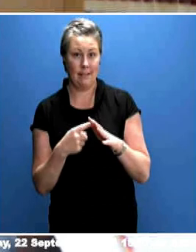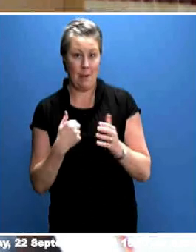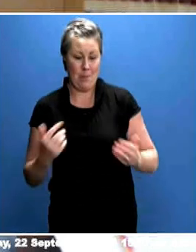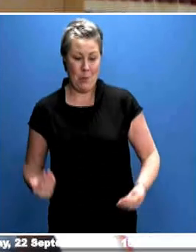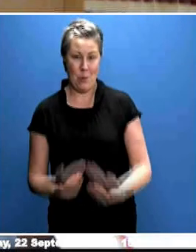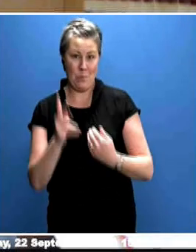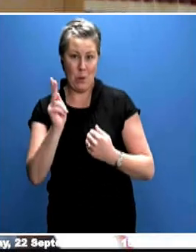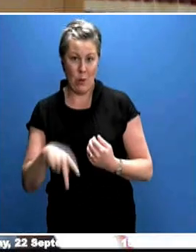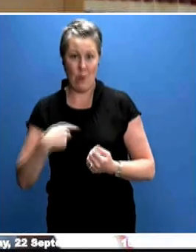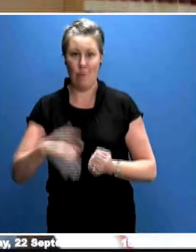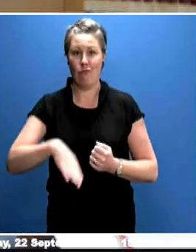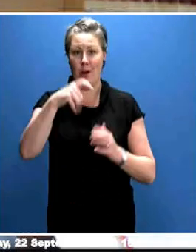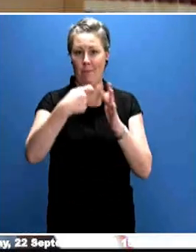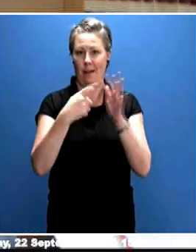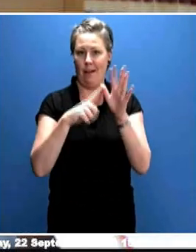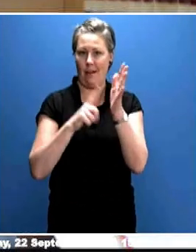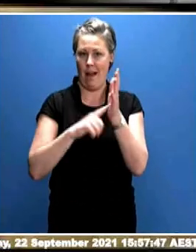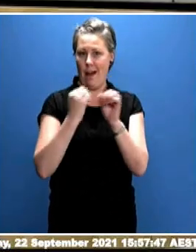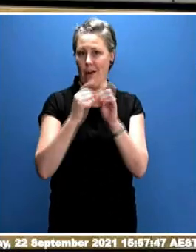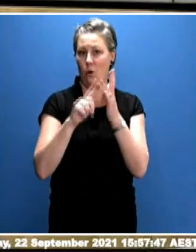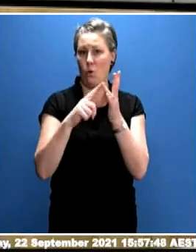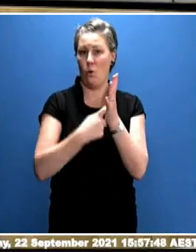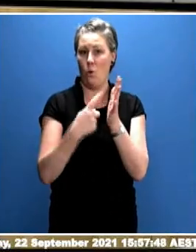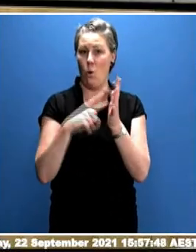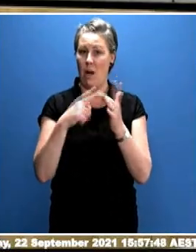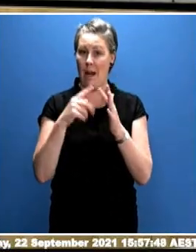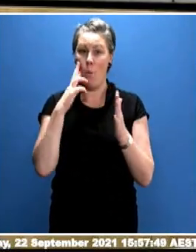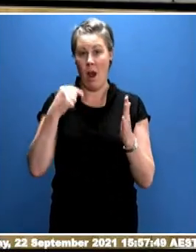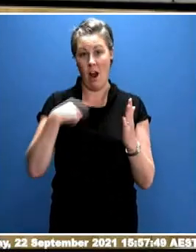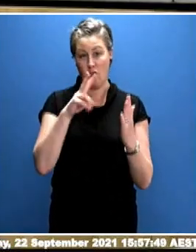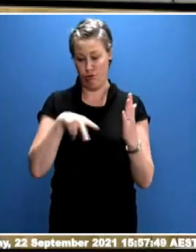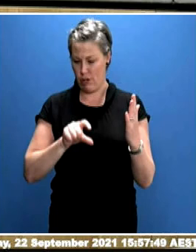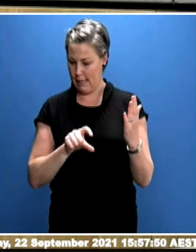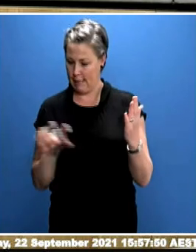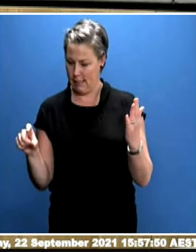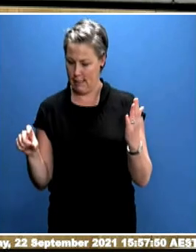and grew up in Kalgoorlie, and as I read that section there, it just reminded me